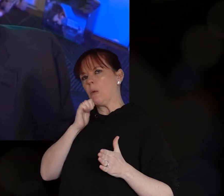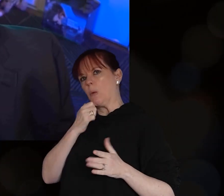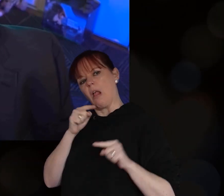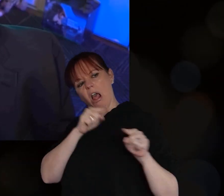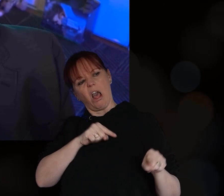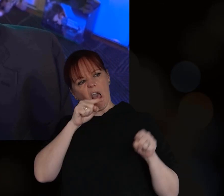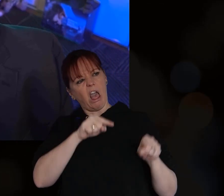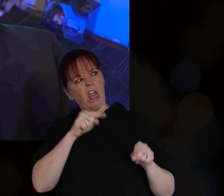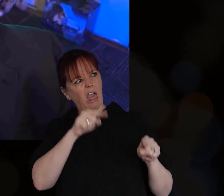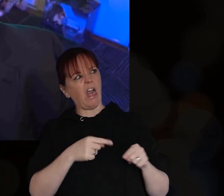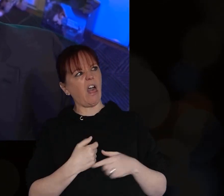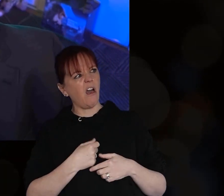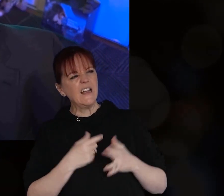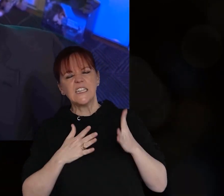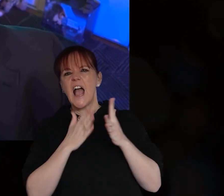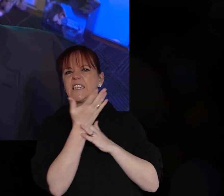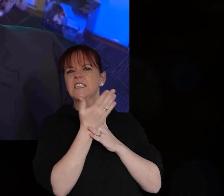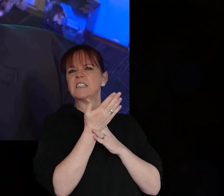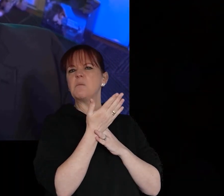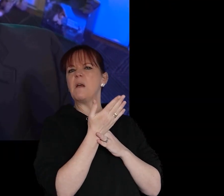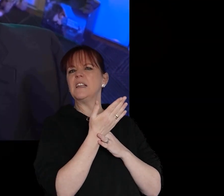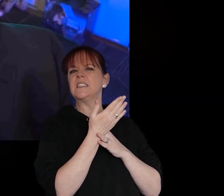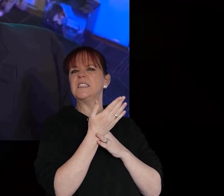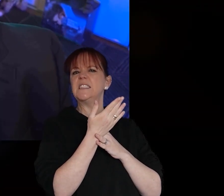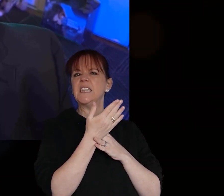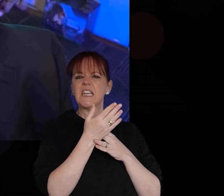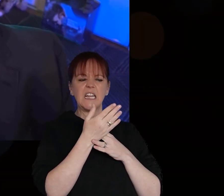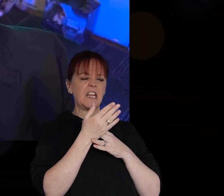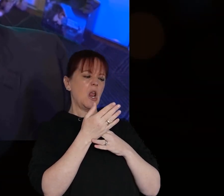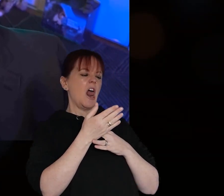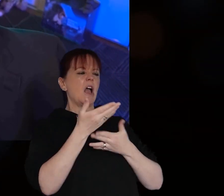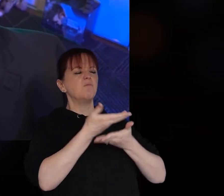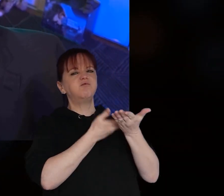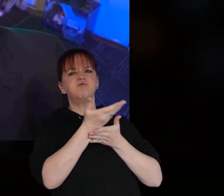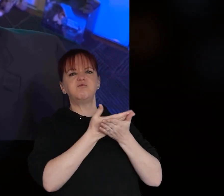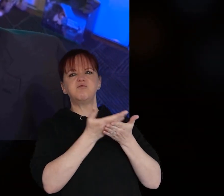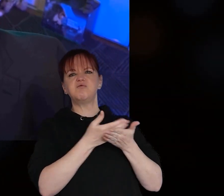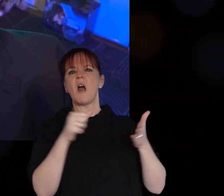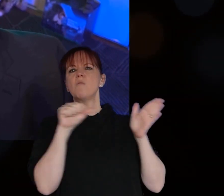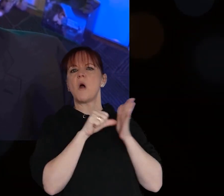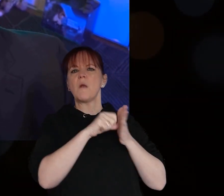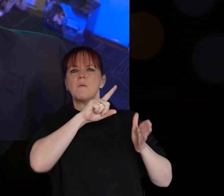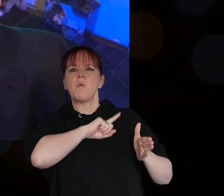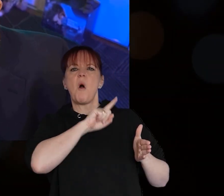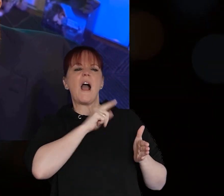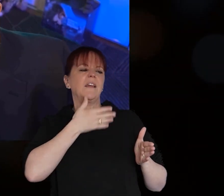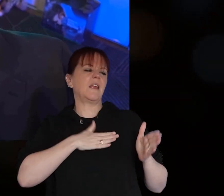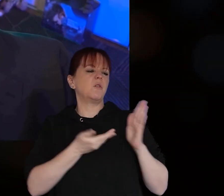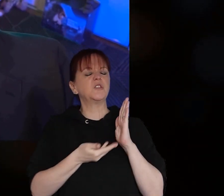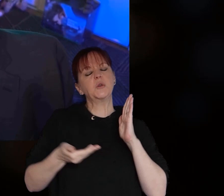for adding more wokeness to the game, by adding, I don't know, rims on wheelchairs or something. LAUGHS